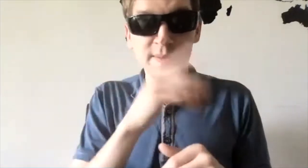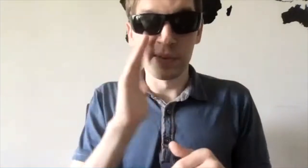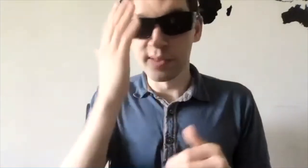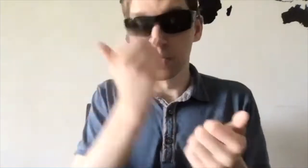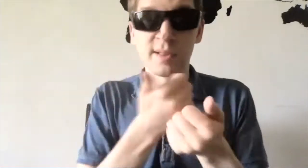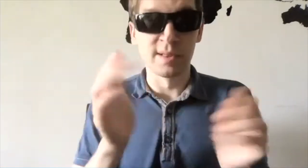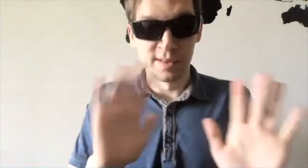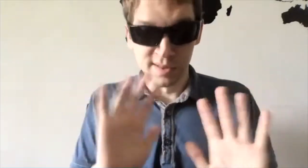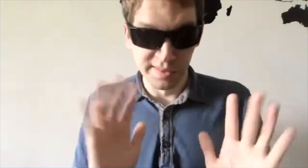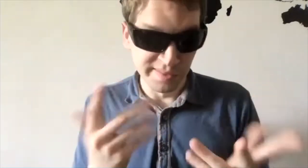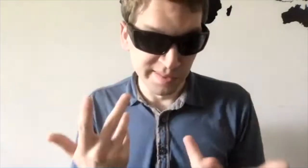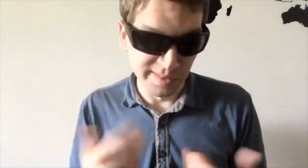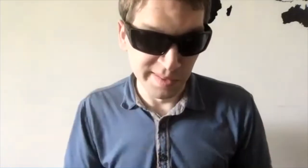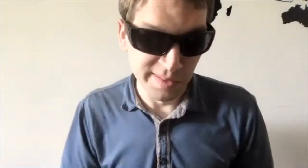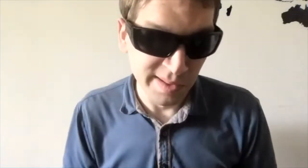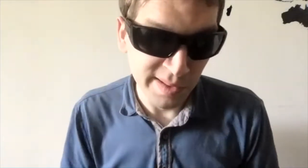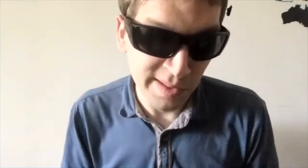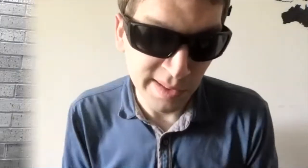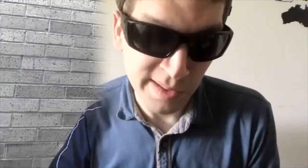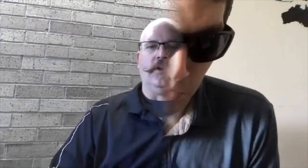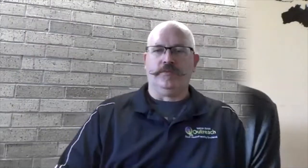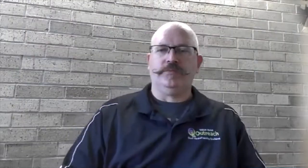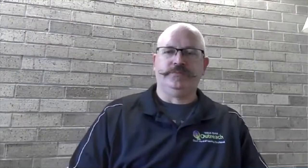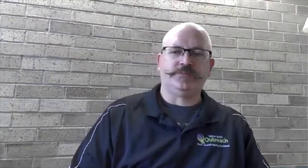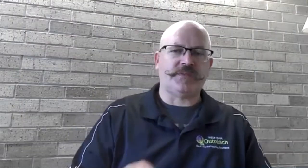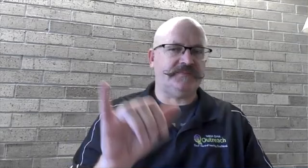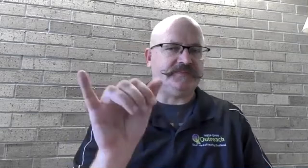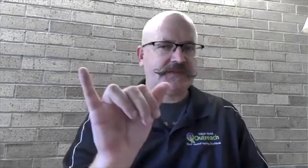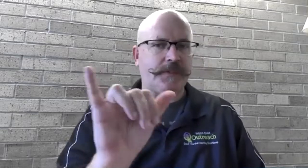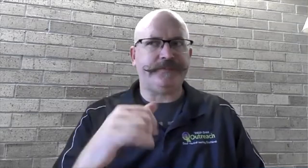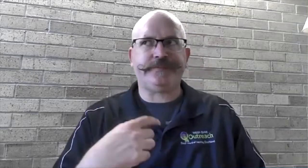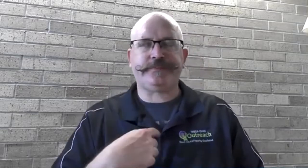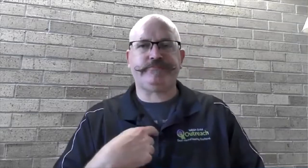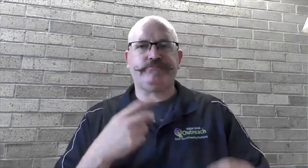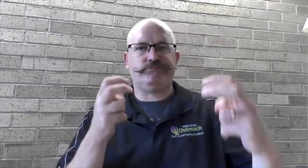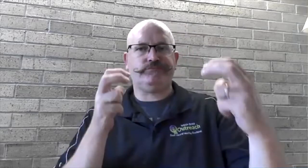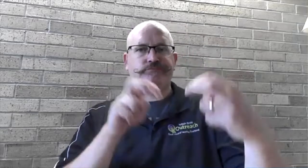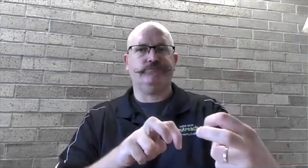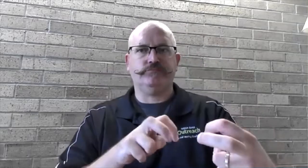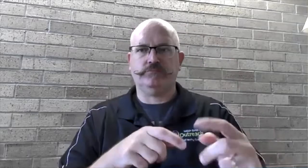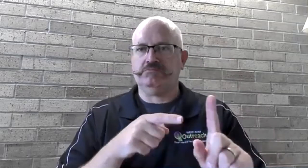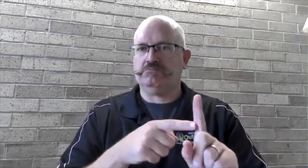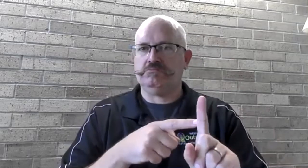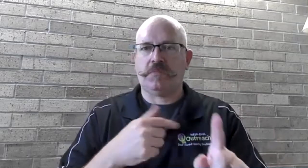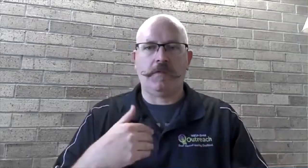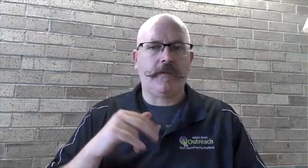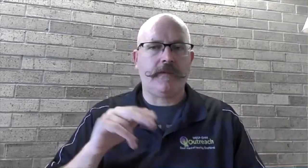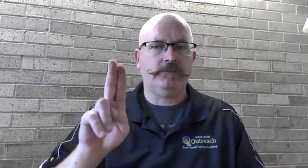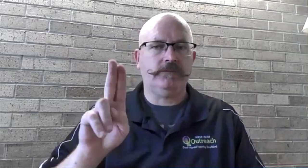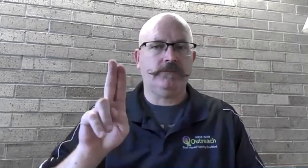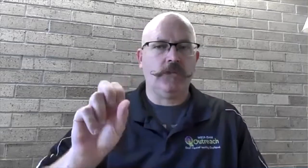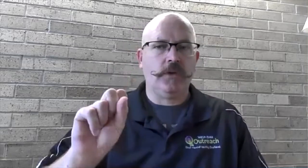It's really a give and take and it's really important in communication.